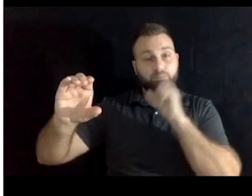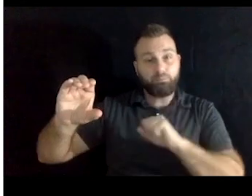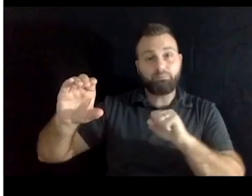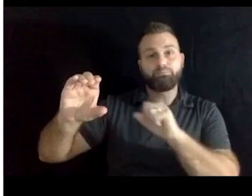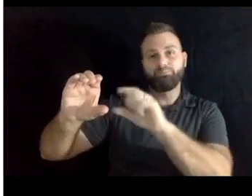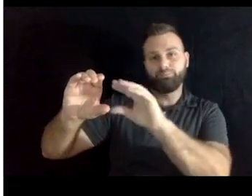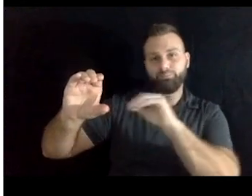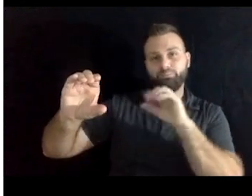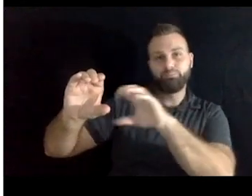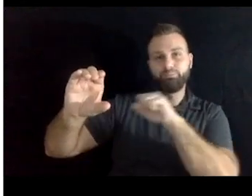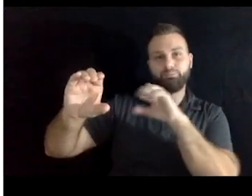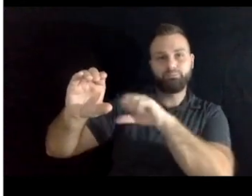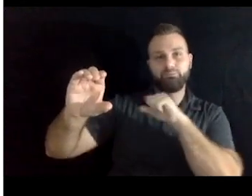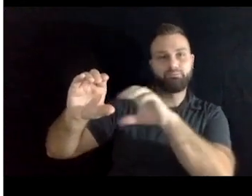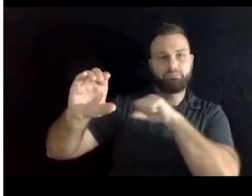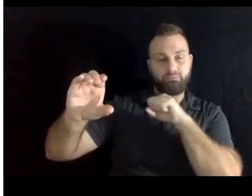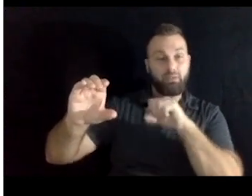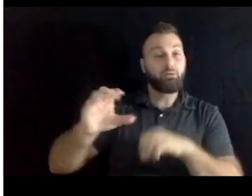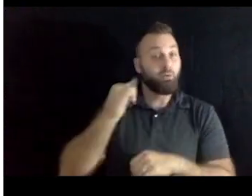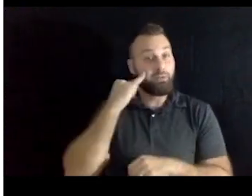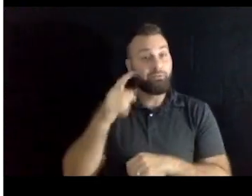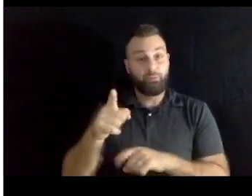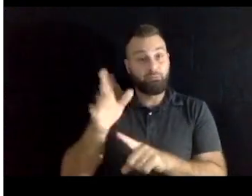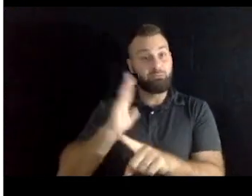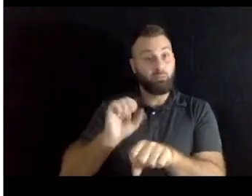or actually years to be vested in the program.